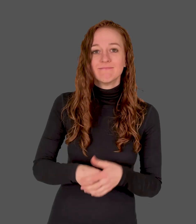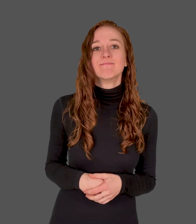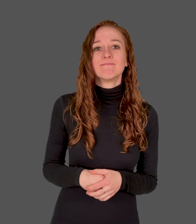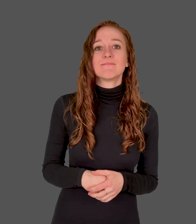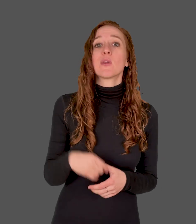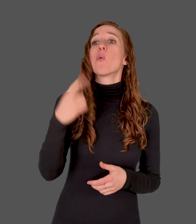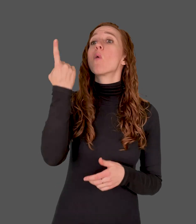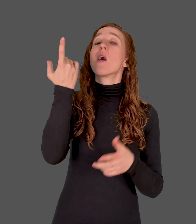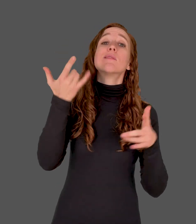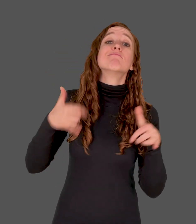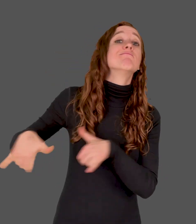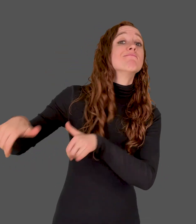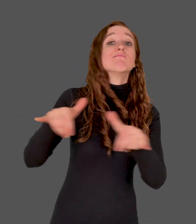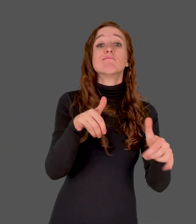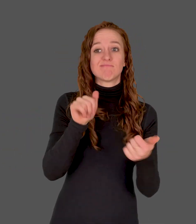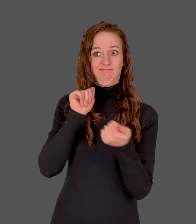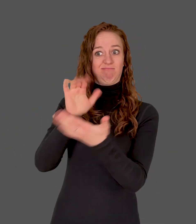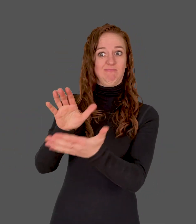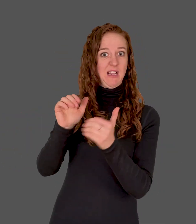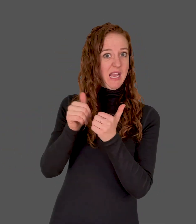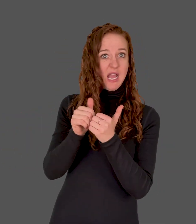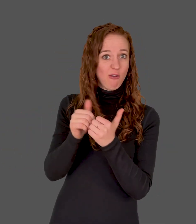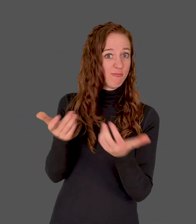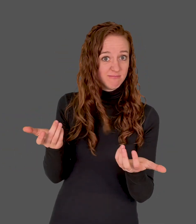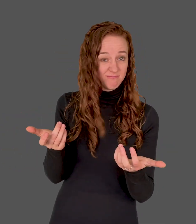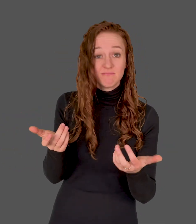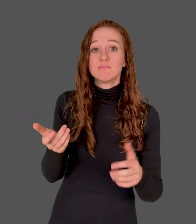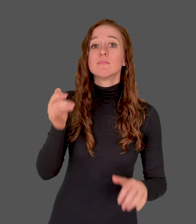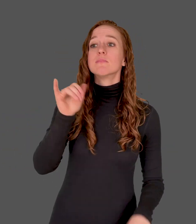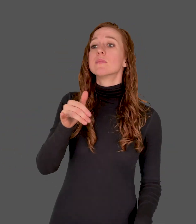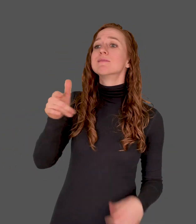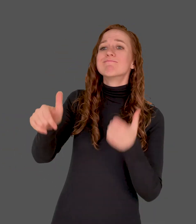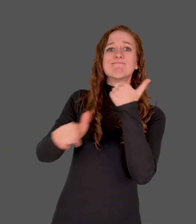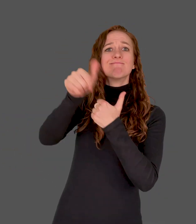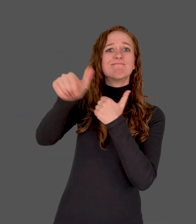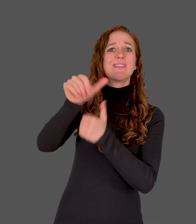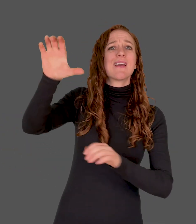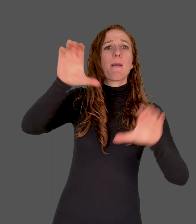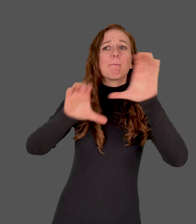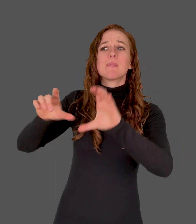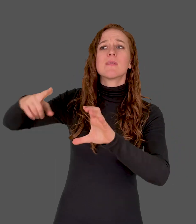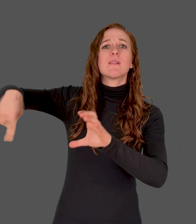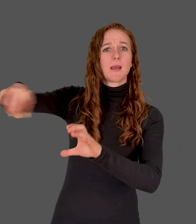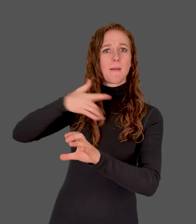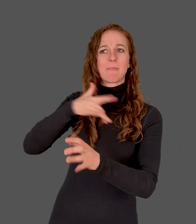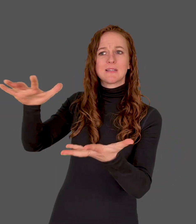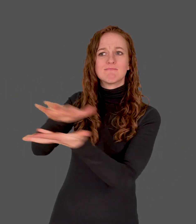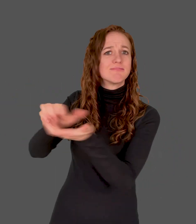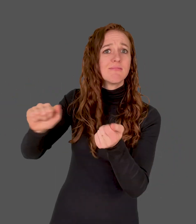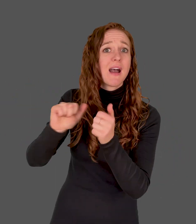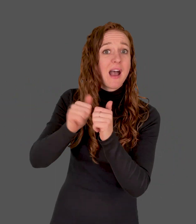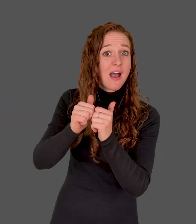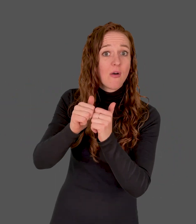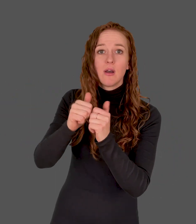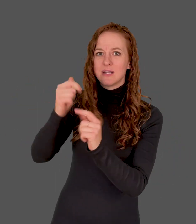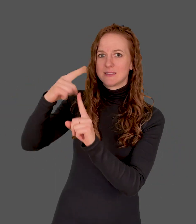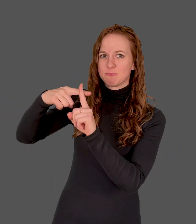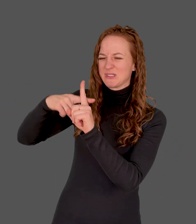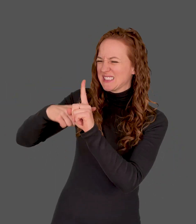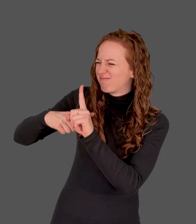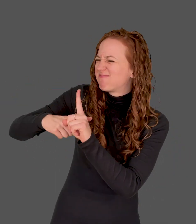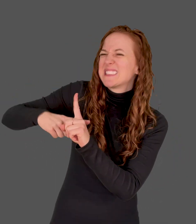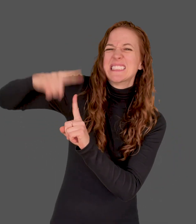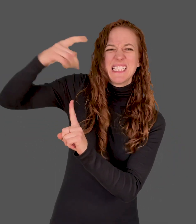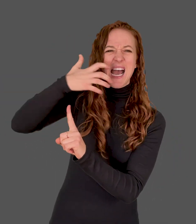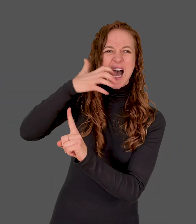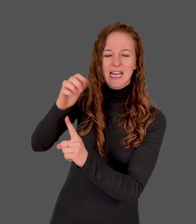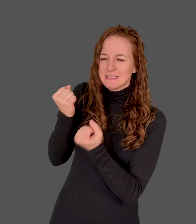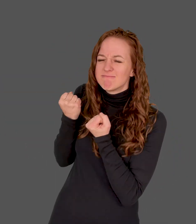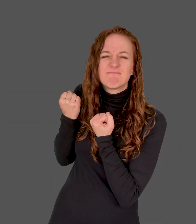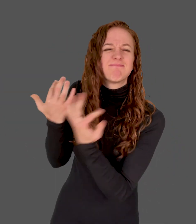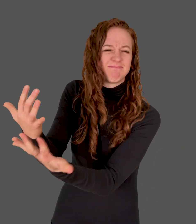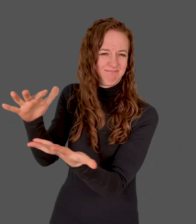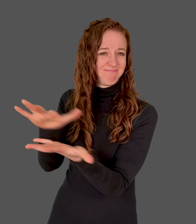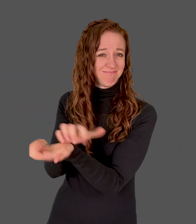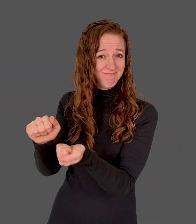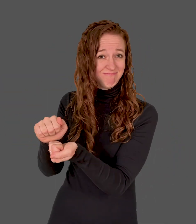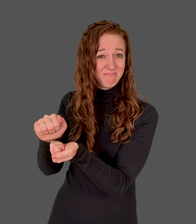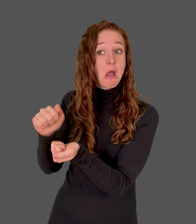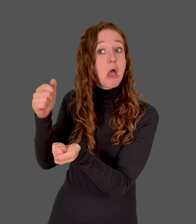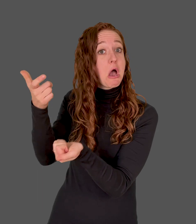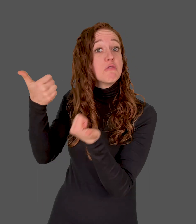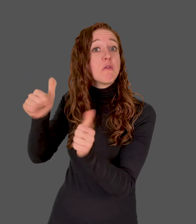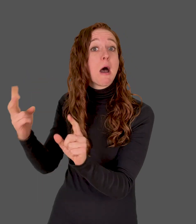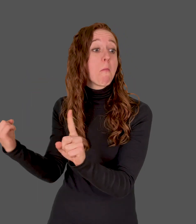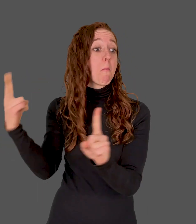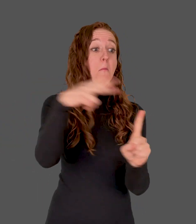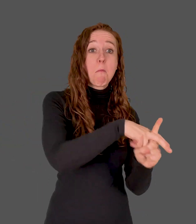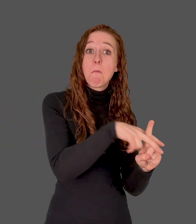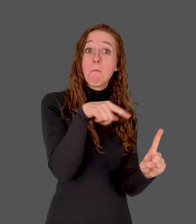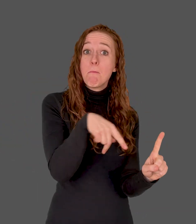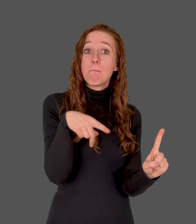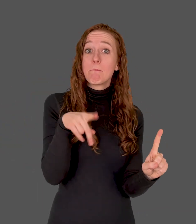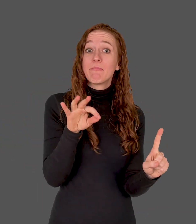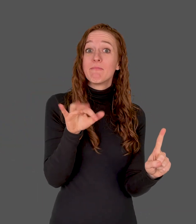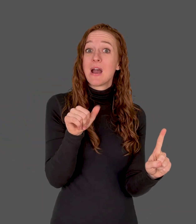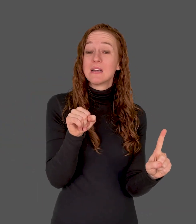One commonly used method to try to destroy them has been to incinerate the chemicals at extremely high temperatures, as is done with some other types of hazardous waste.